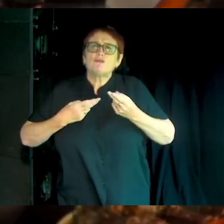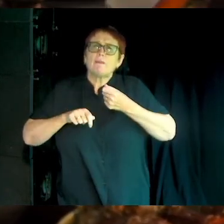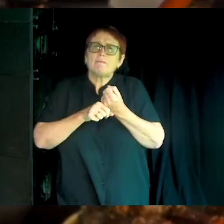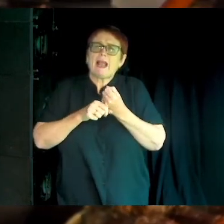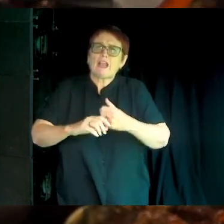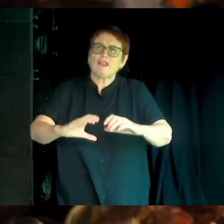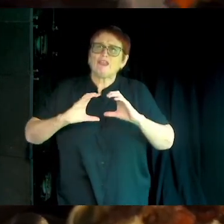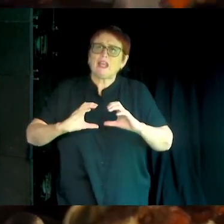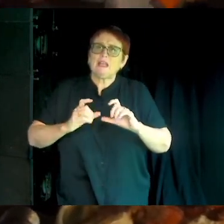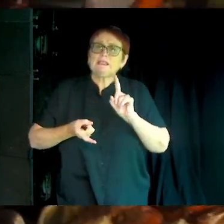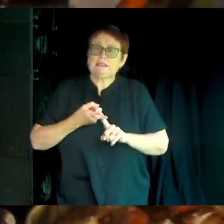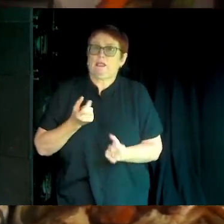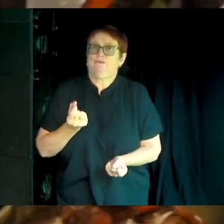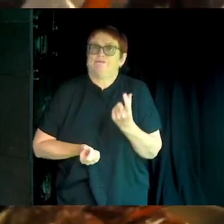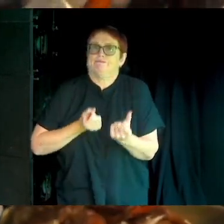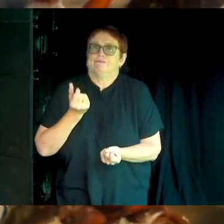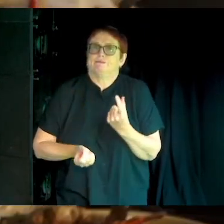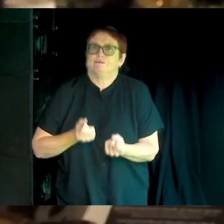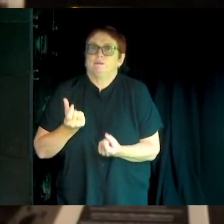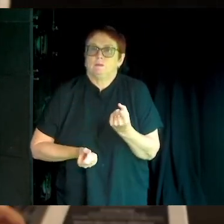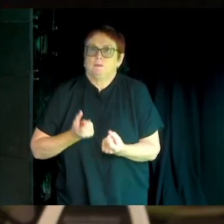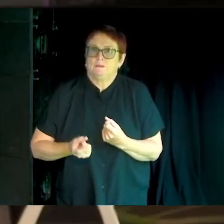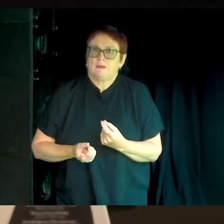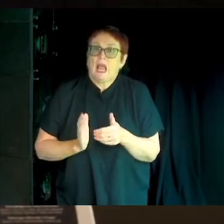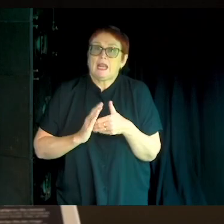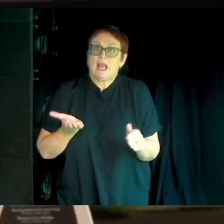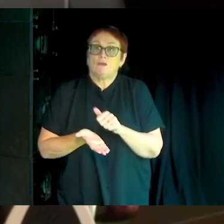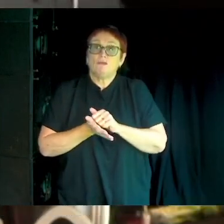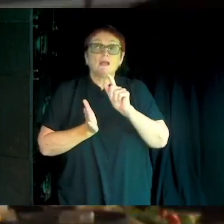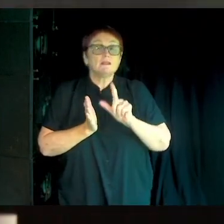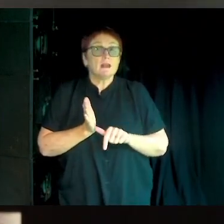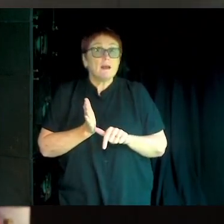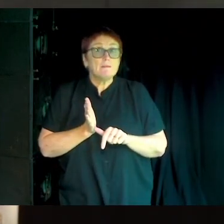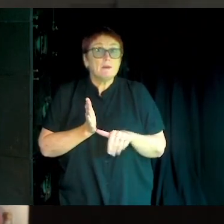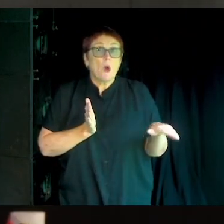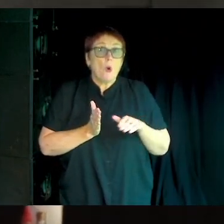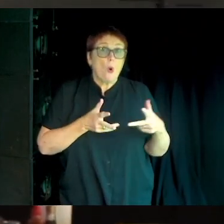and it's still boiling that is the time when you put all the meat back into it